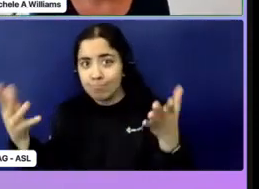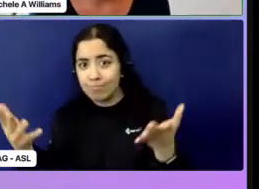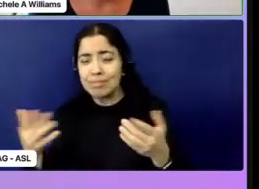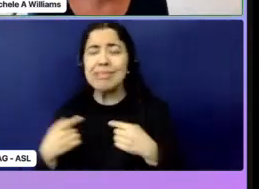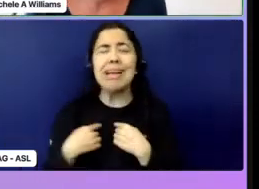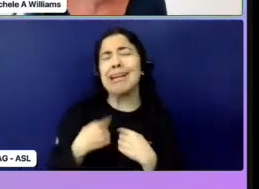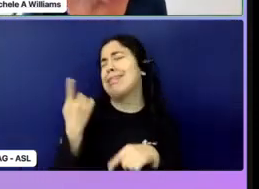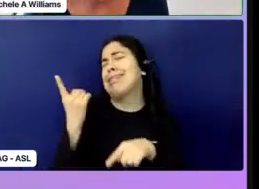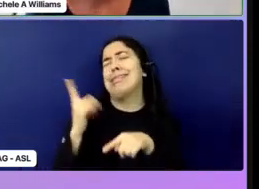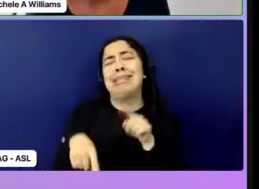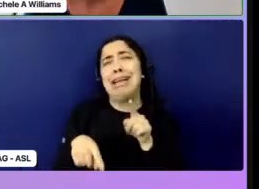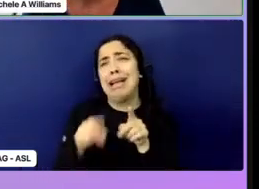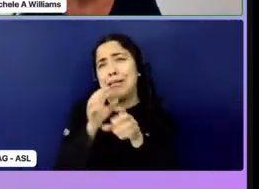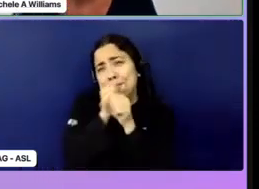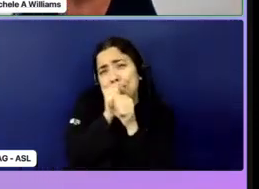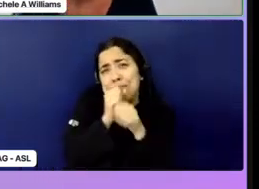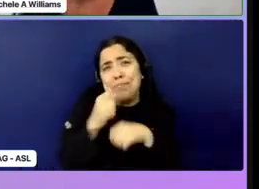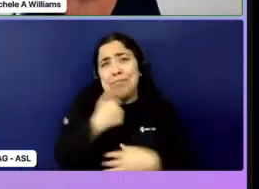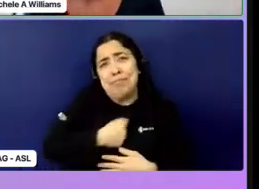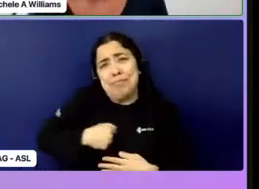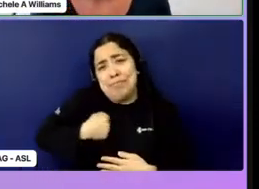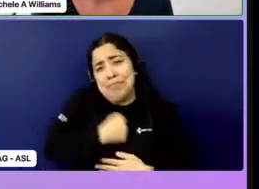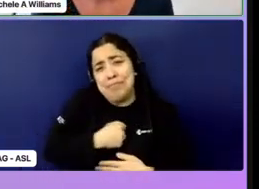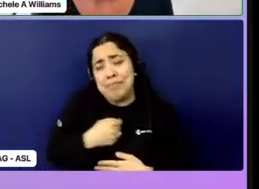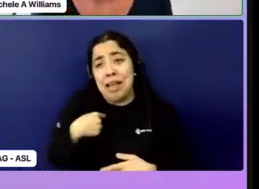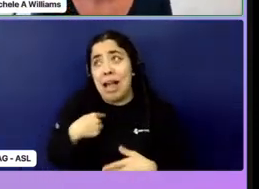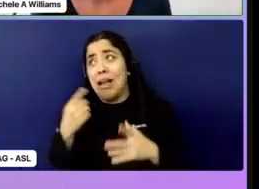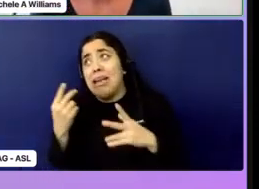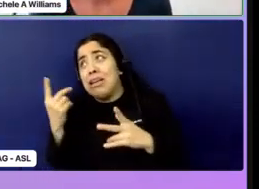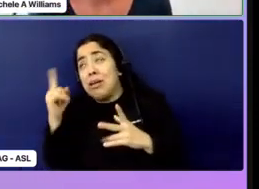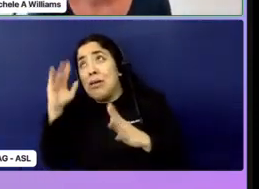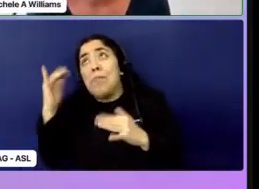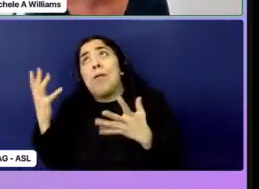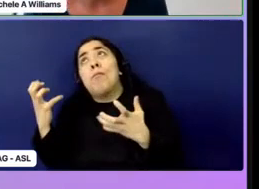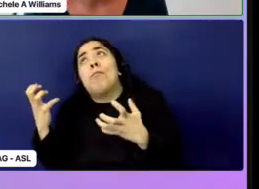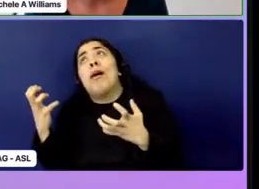fortuitous, I wonder if it would speak a bit more about